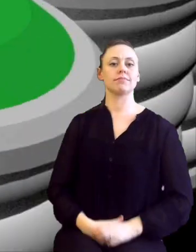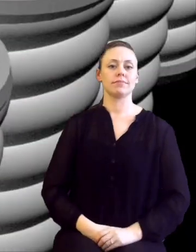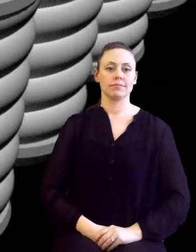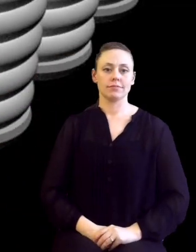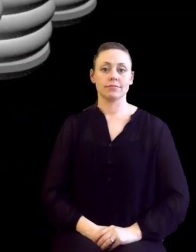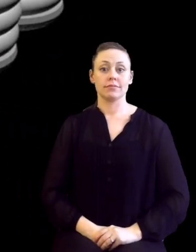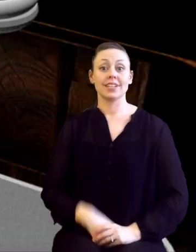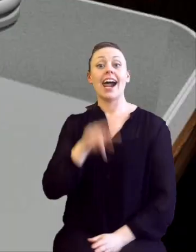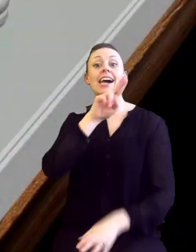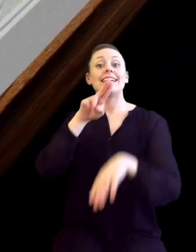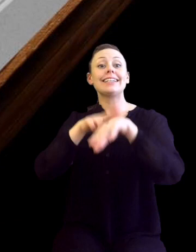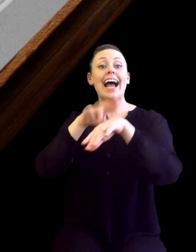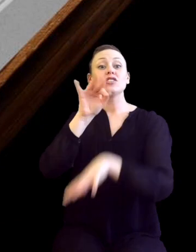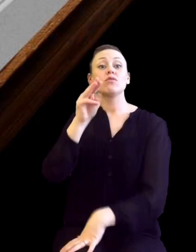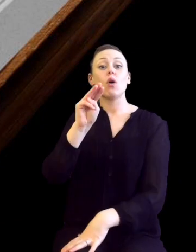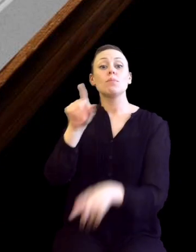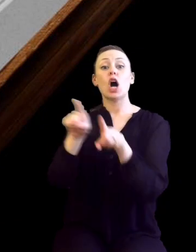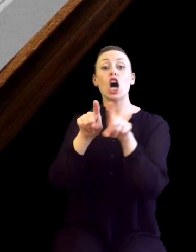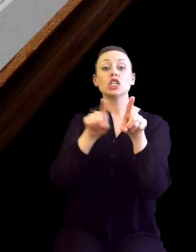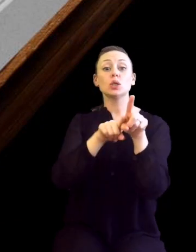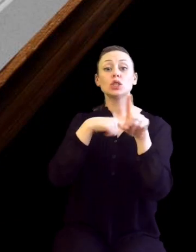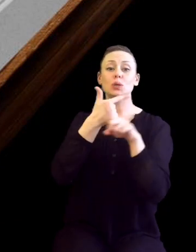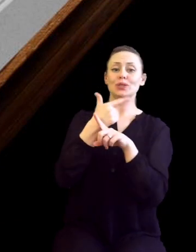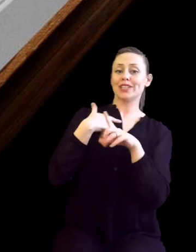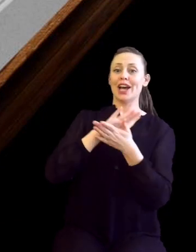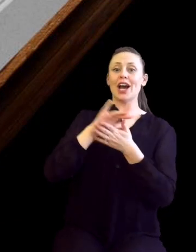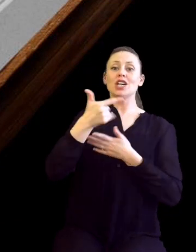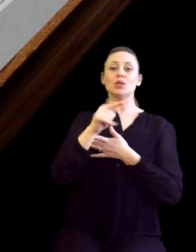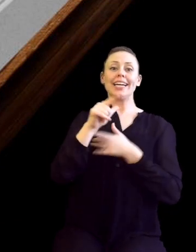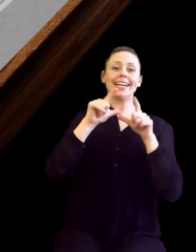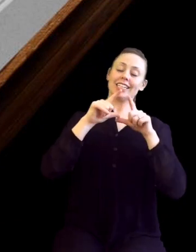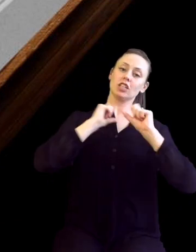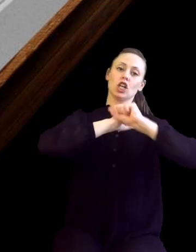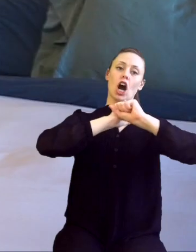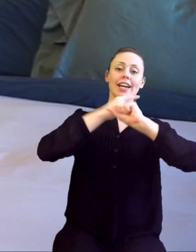Natural Form also uses green guard and CertiPUR-US certified foams. So that